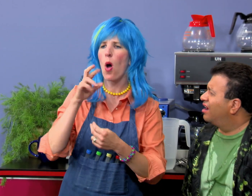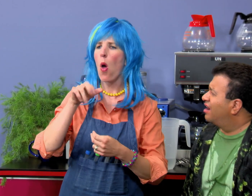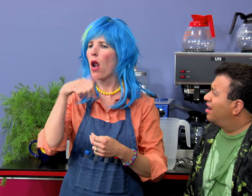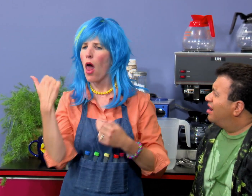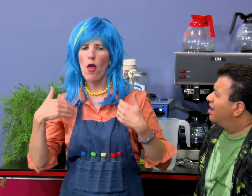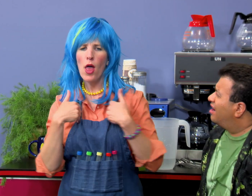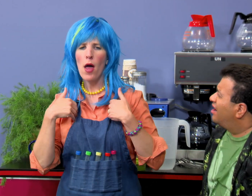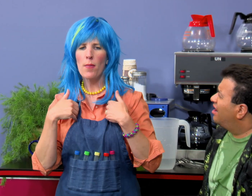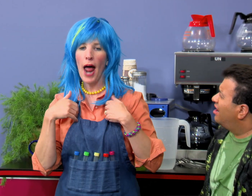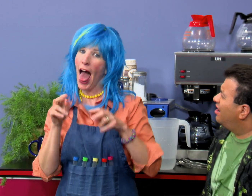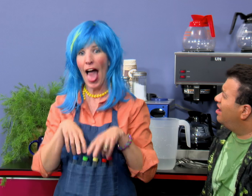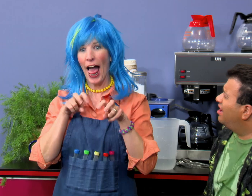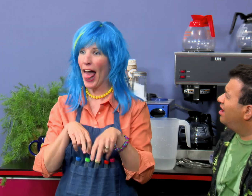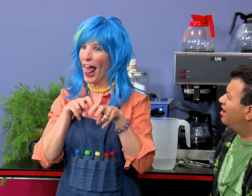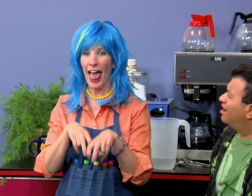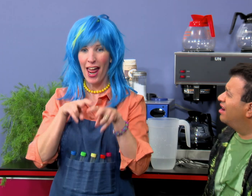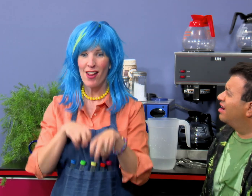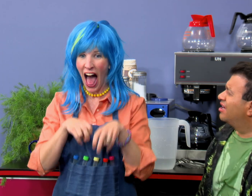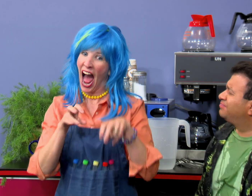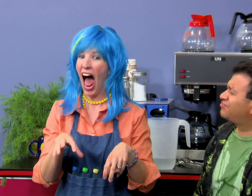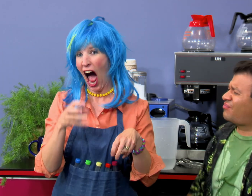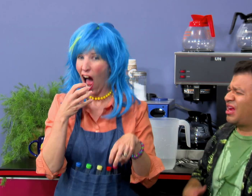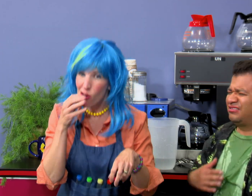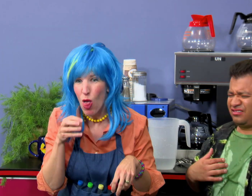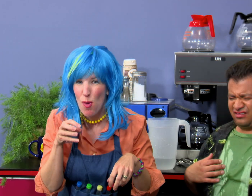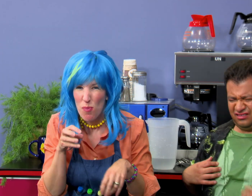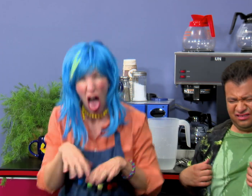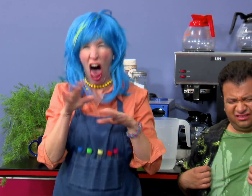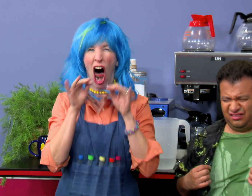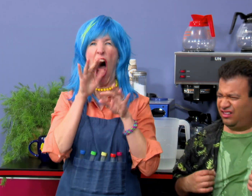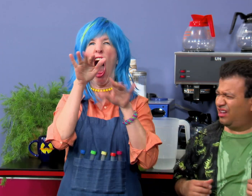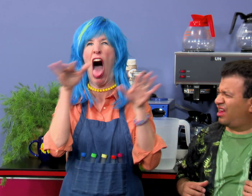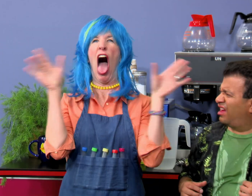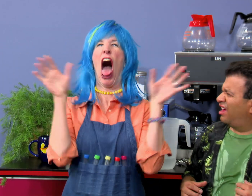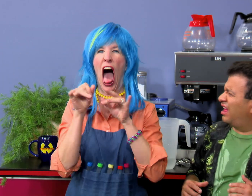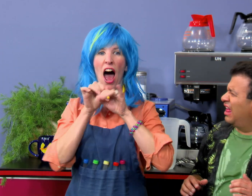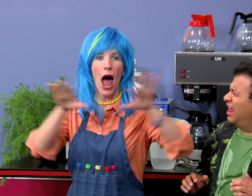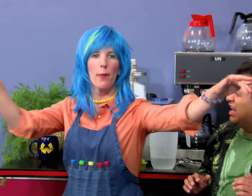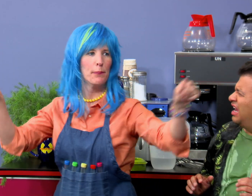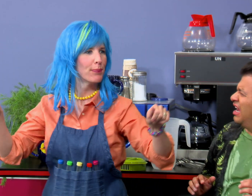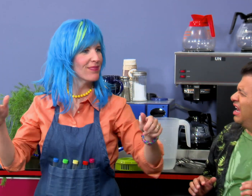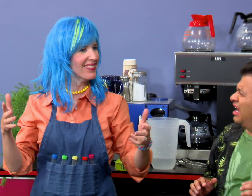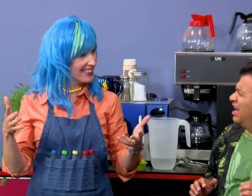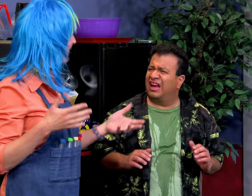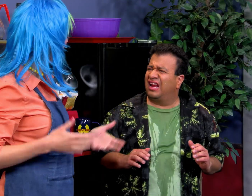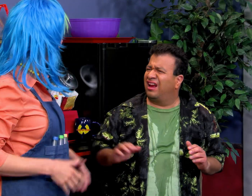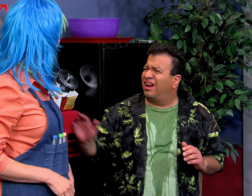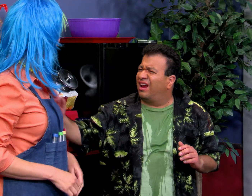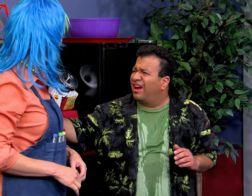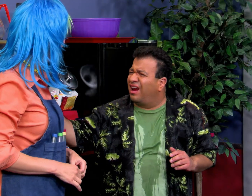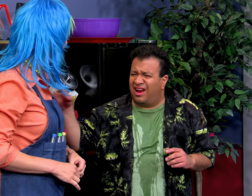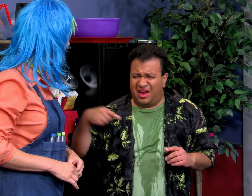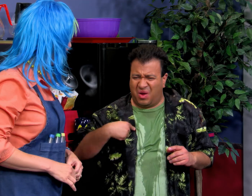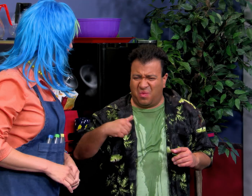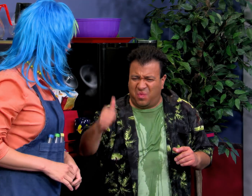IF THE RABBITS AND THE OTHER ANIMALS COME IN AND EAT THE VEGGIES, IT WILL BURN THEIR MOUTHS. EHH.